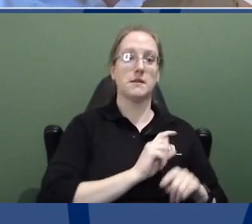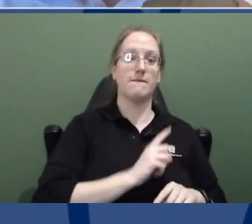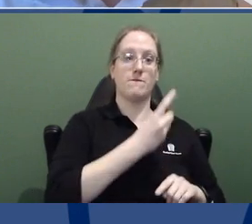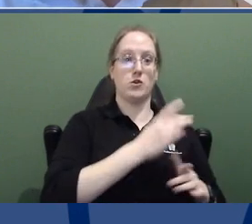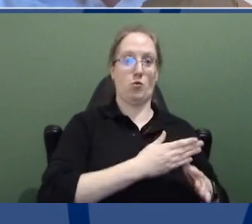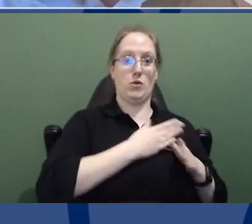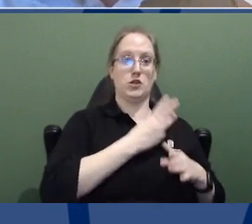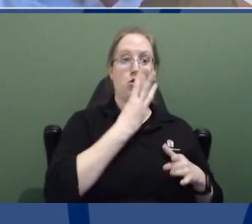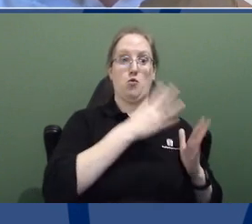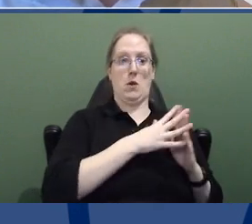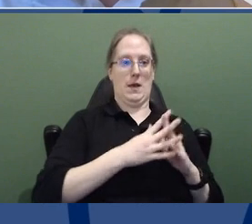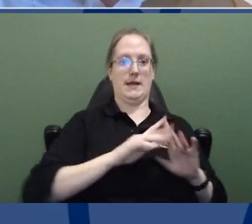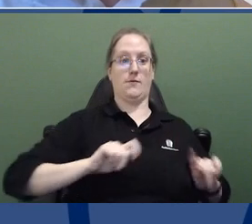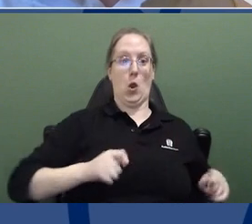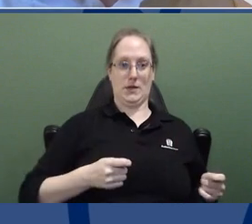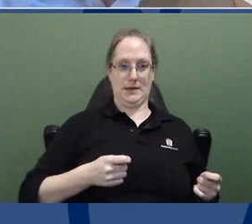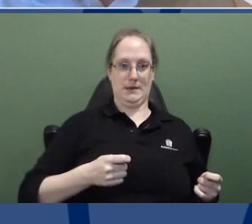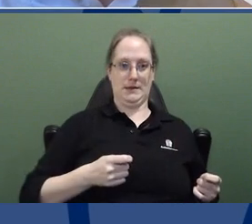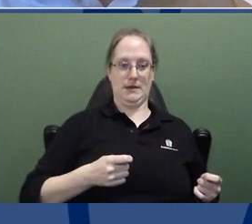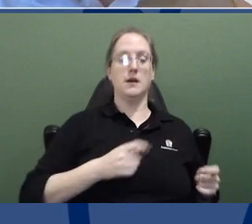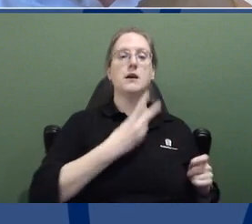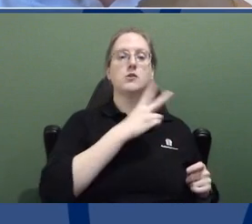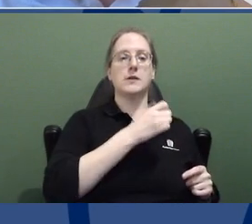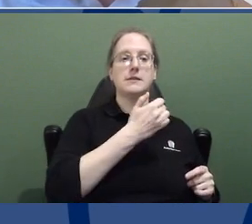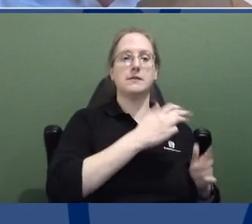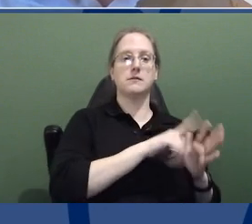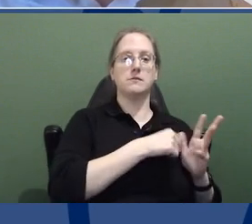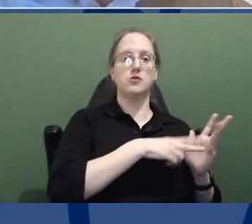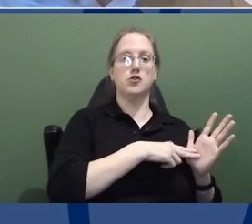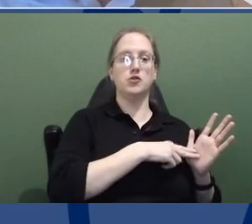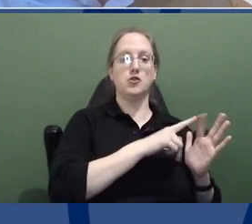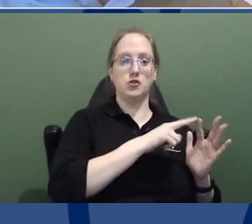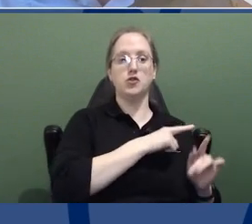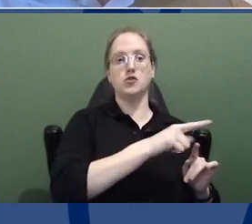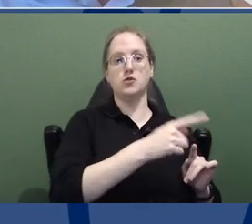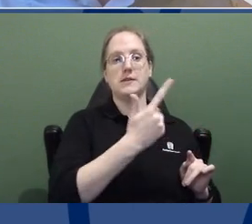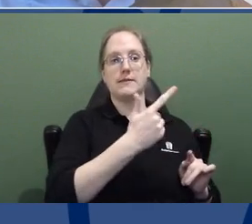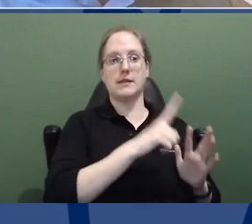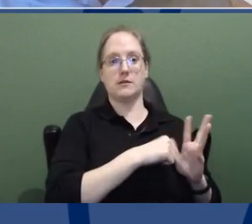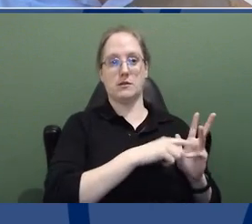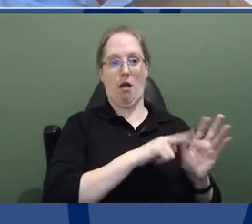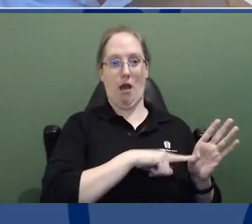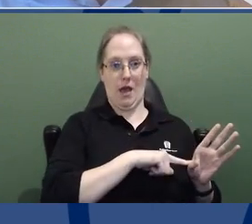So that's the period from 26th of June through to 17th of July. And they provide three tiered